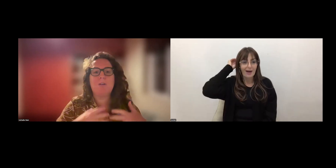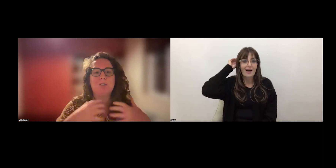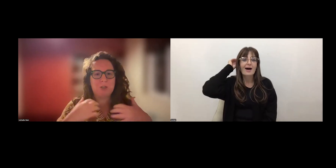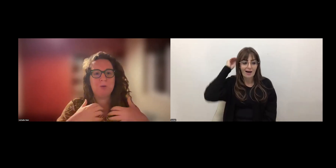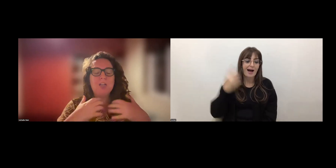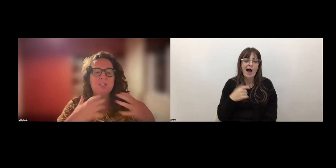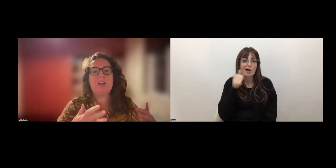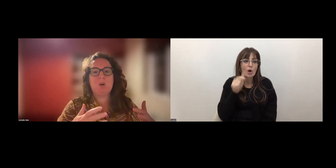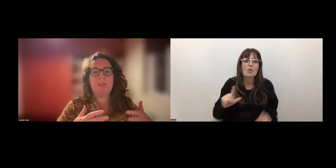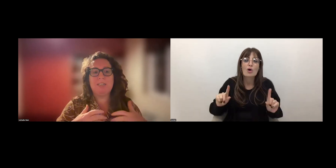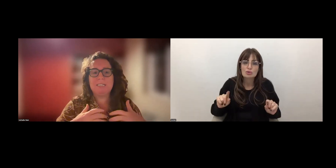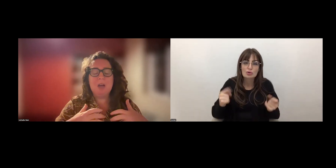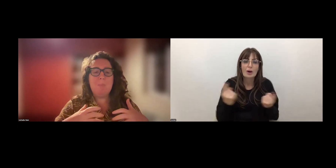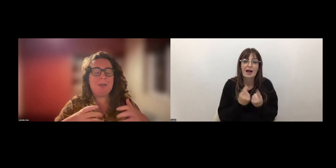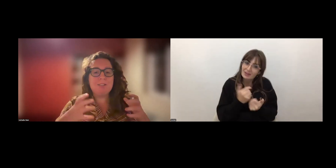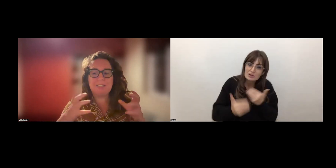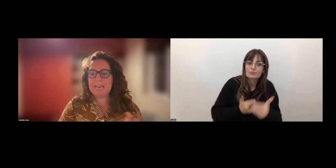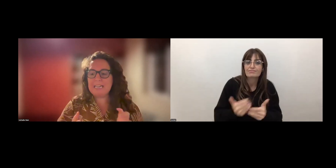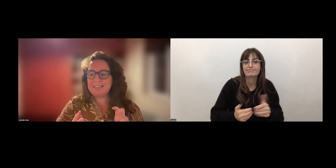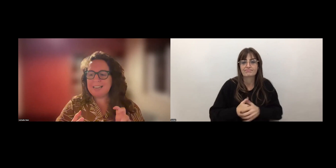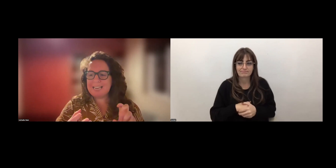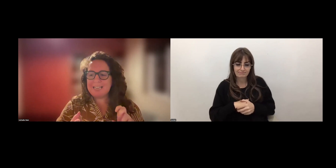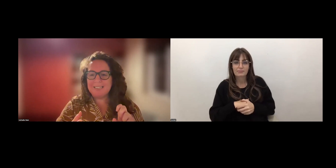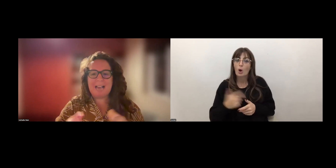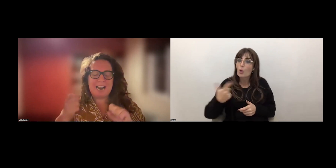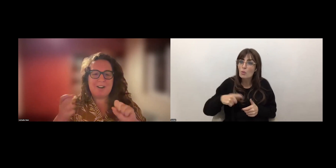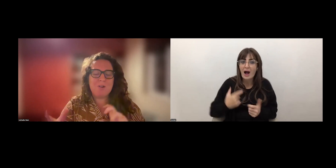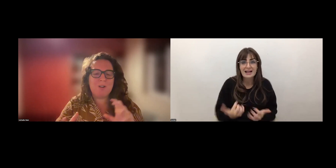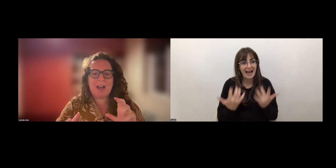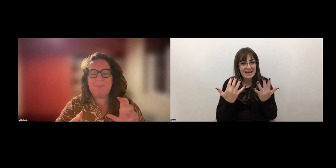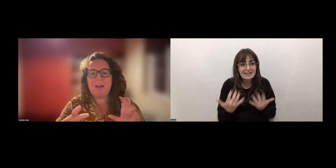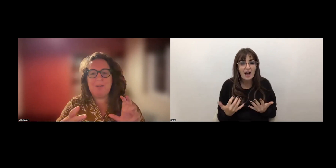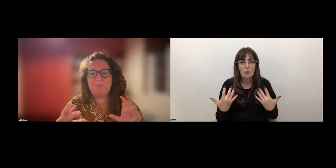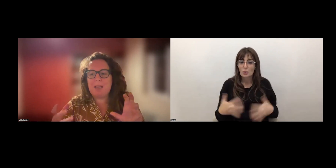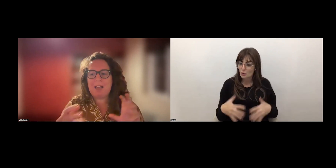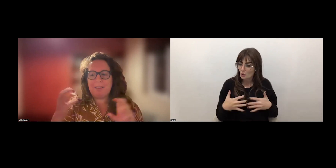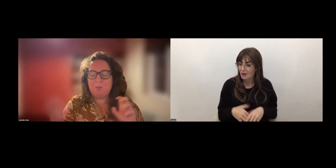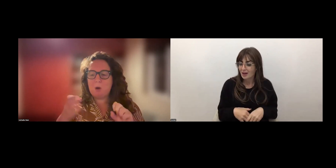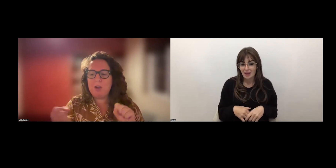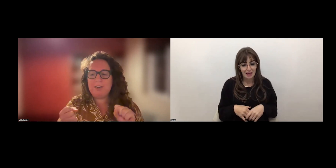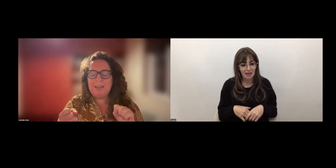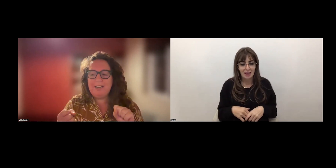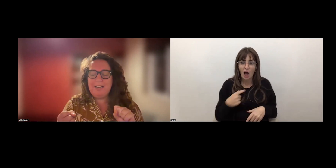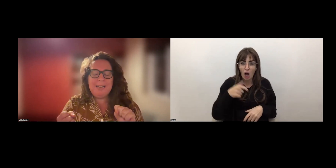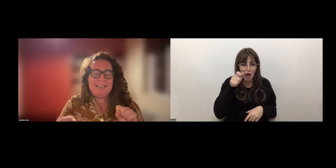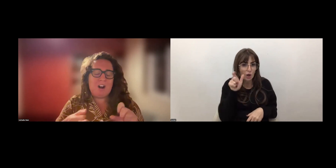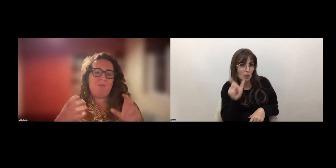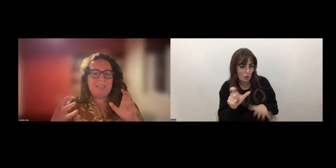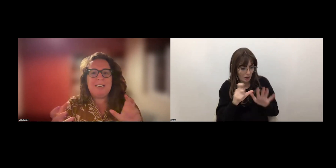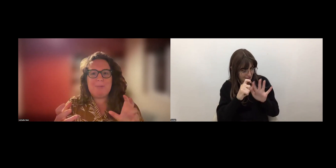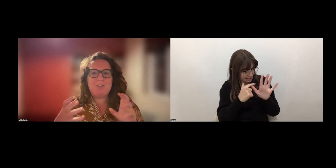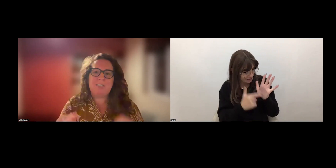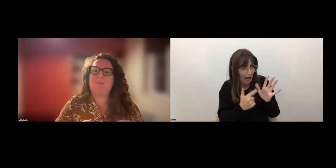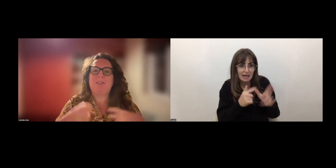what to do to get on with it. Because data, and they know the word can often be associated with